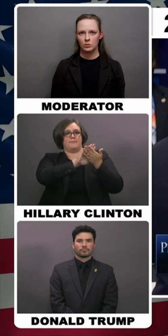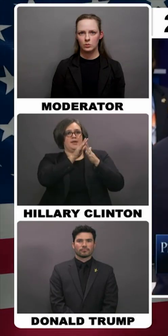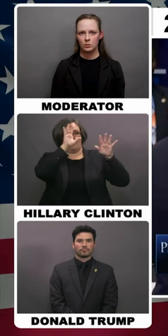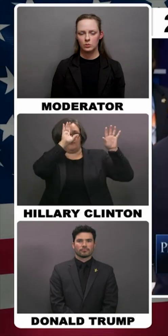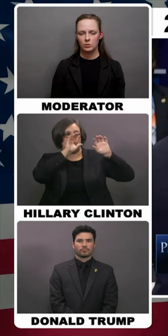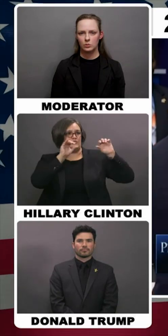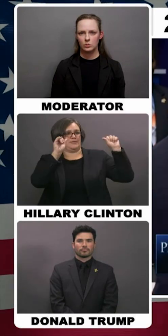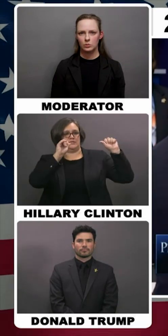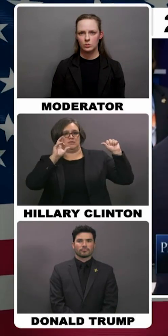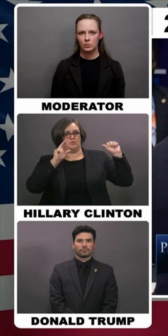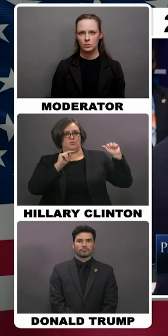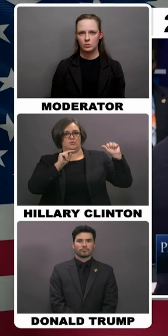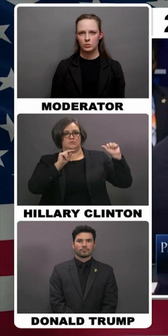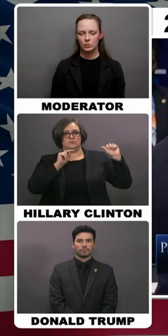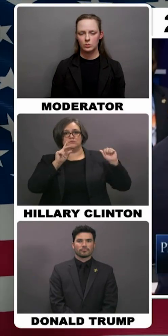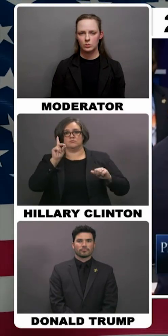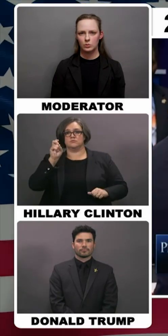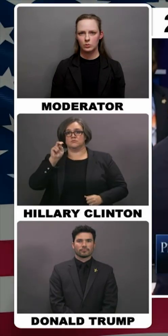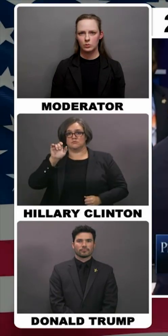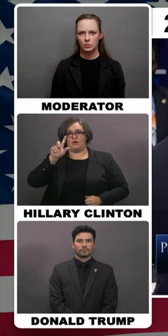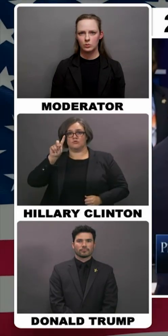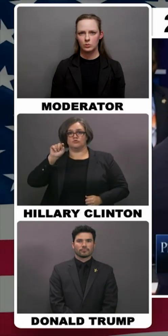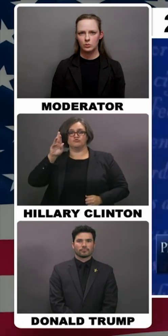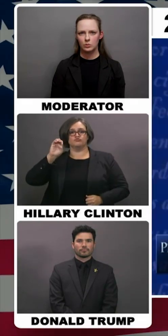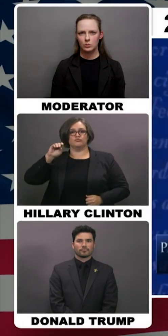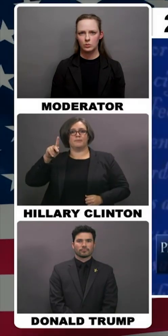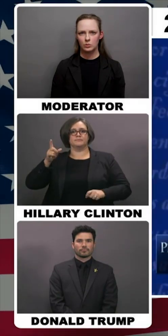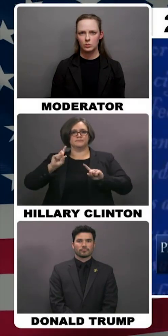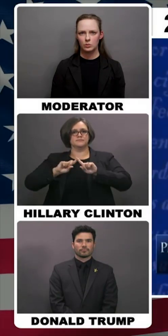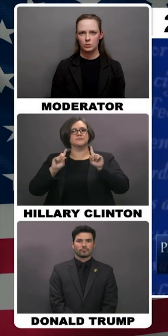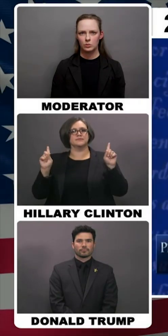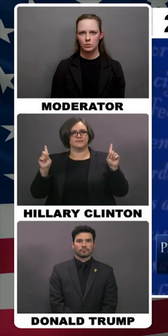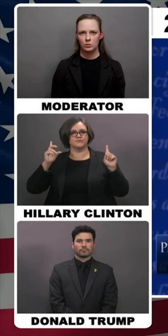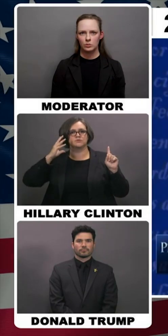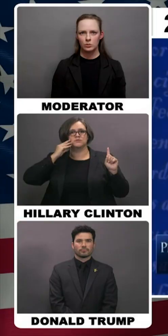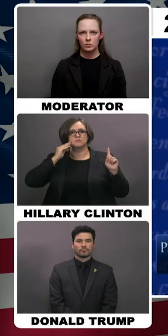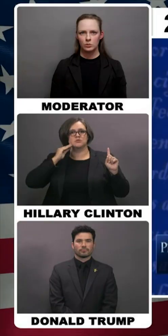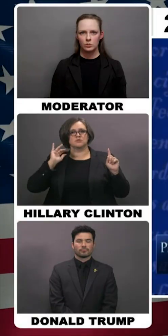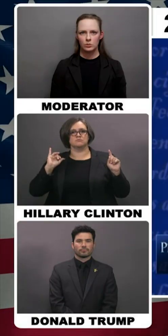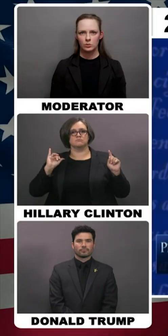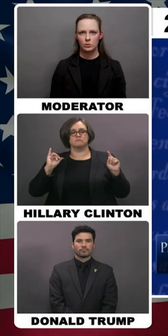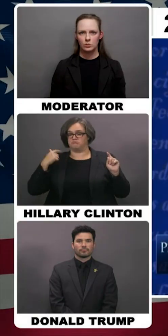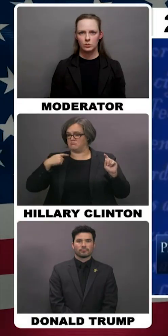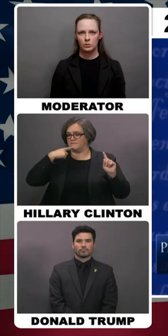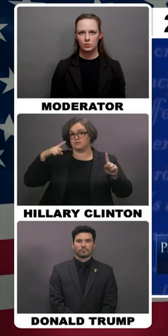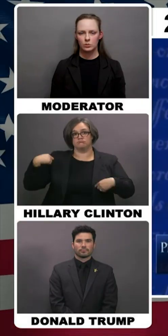Donald Trump is different. I said starting back in June that he was not fit